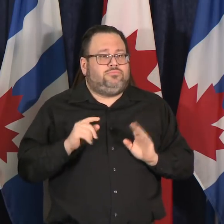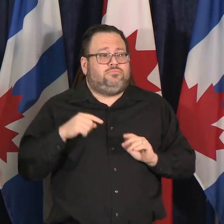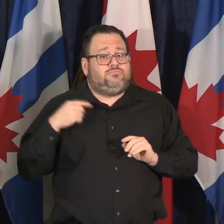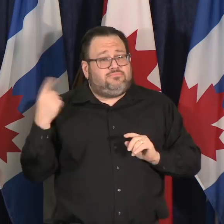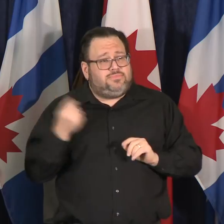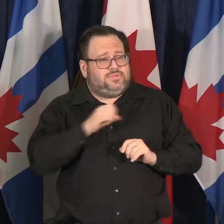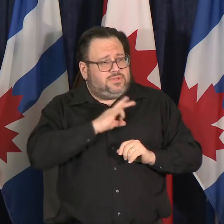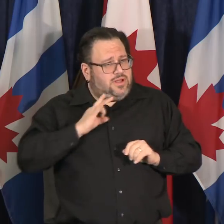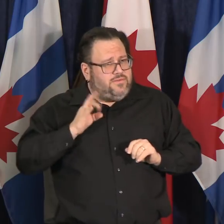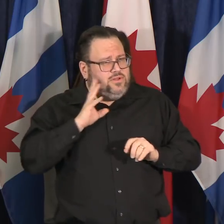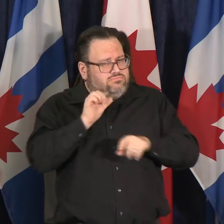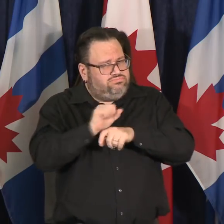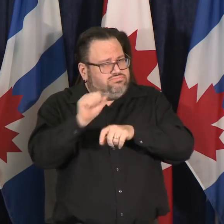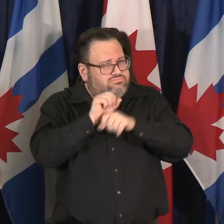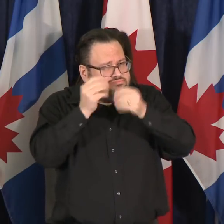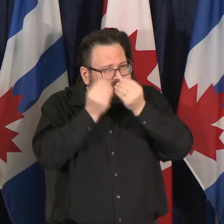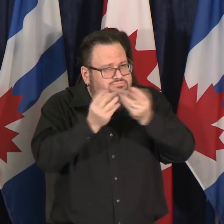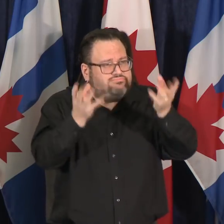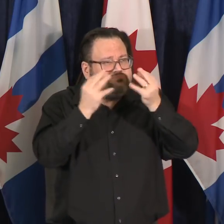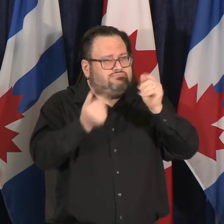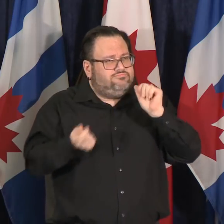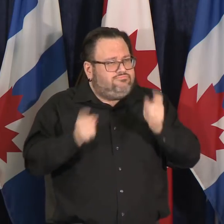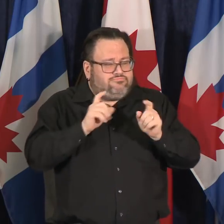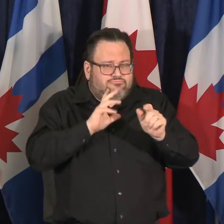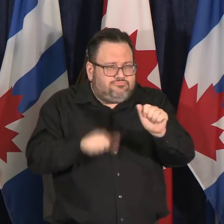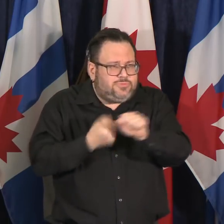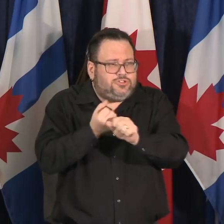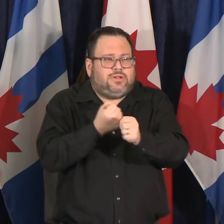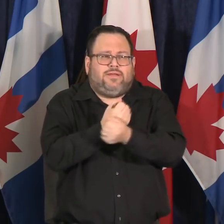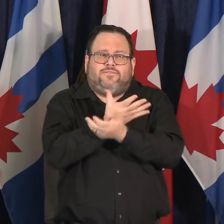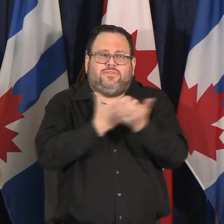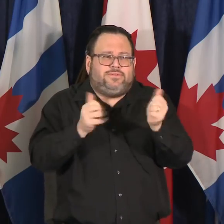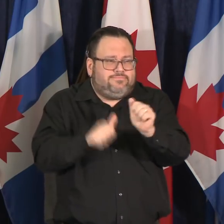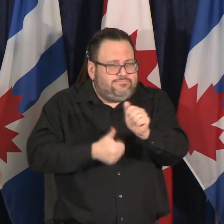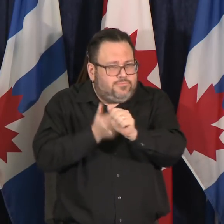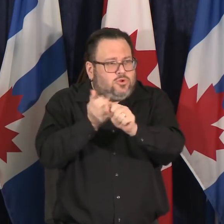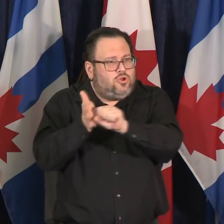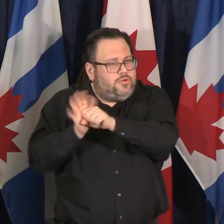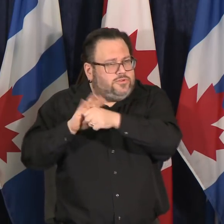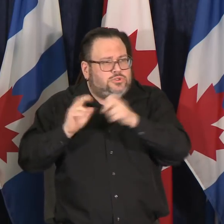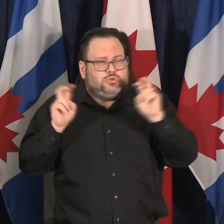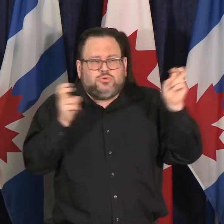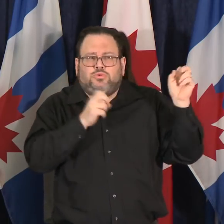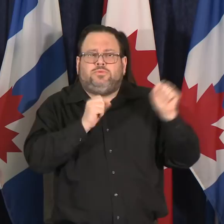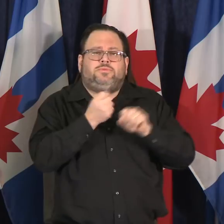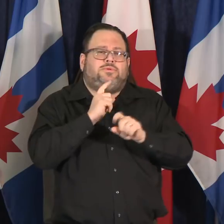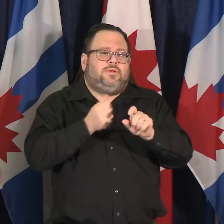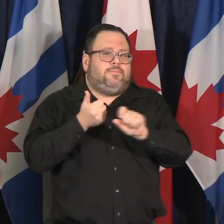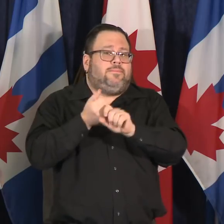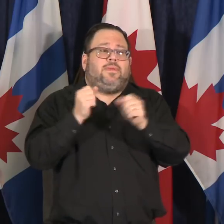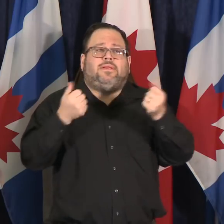19 and service impacts as well a number of online tools an employee hotline and